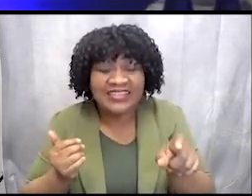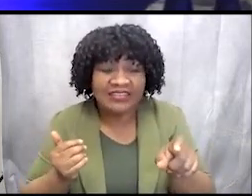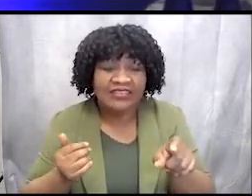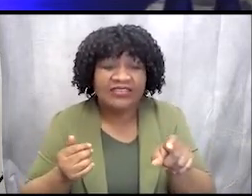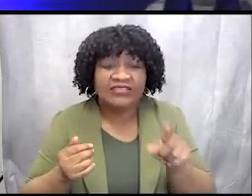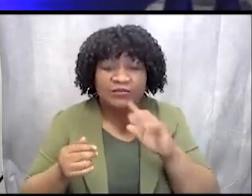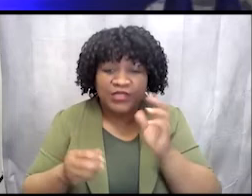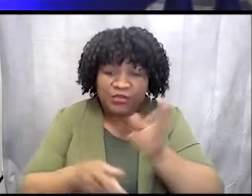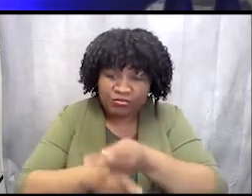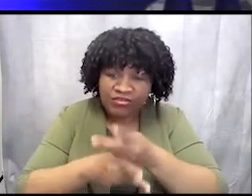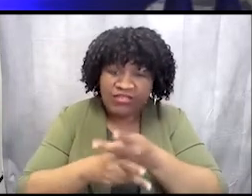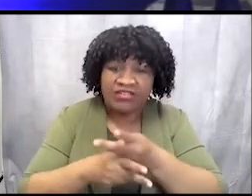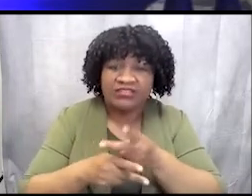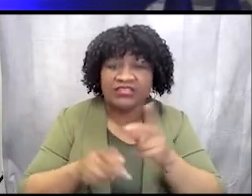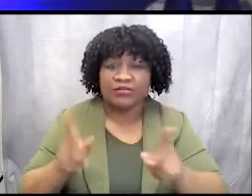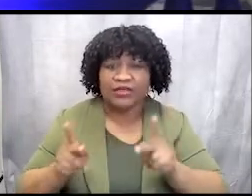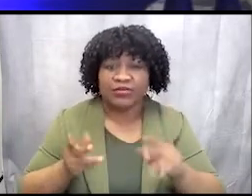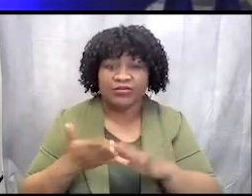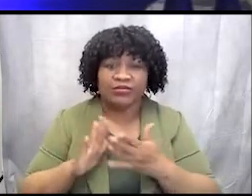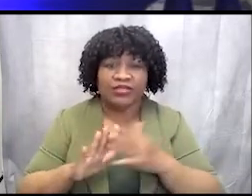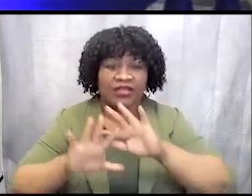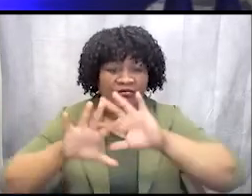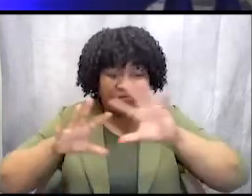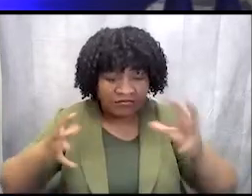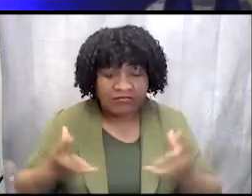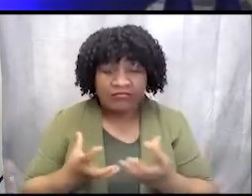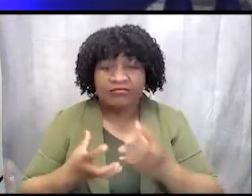to be productive citizens and to be a whole part of this society.